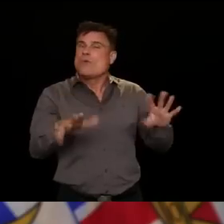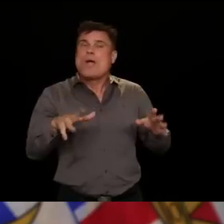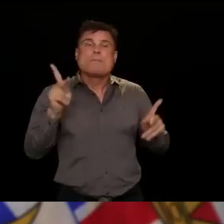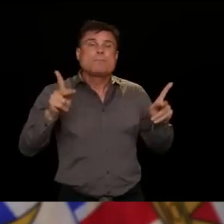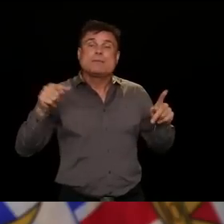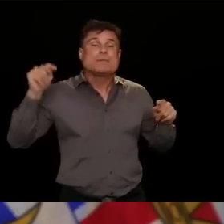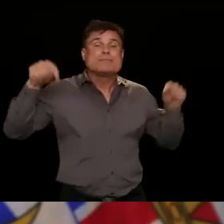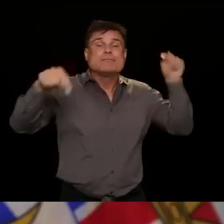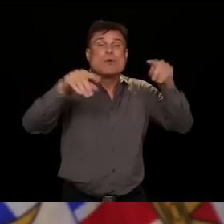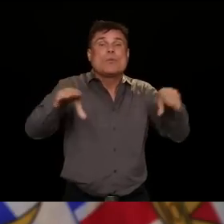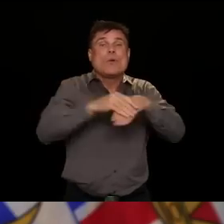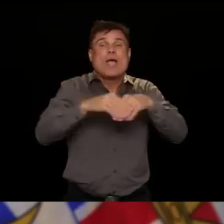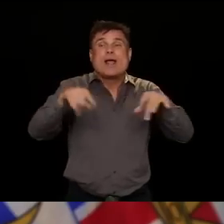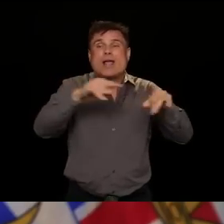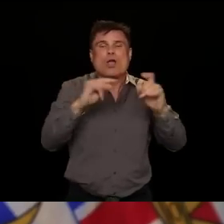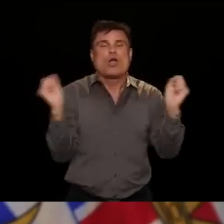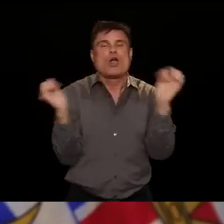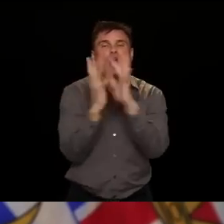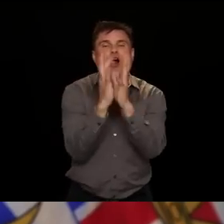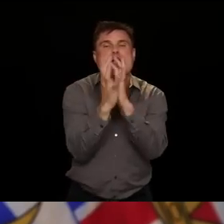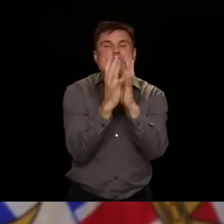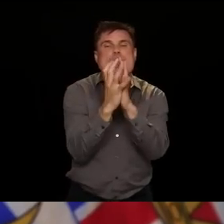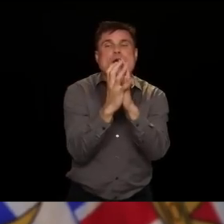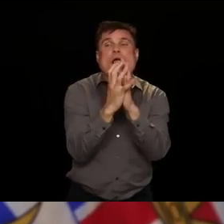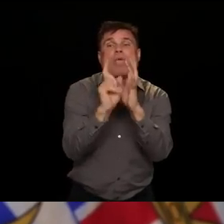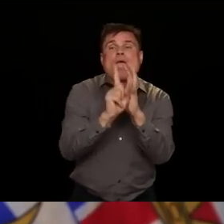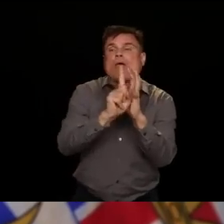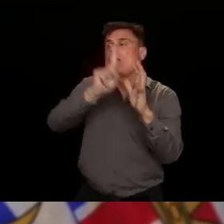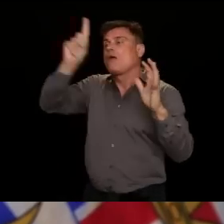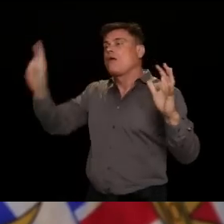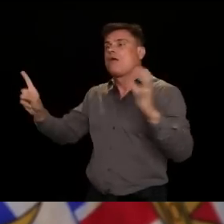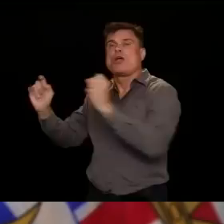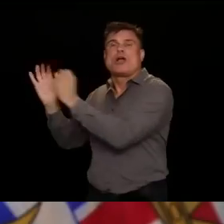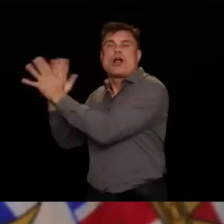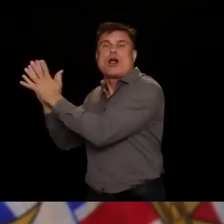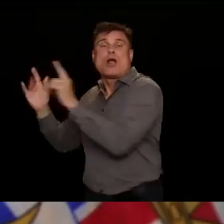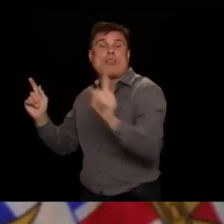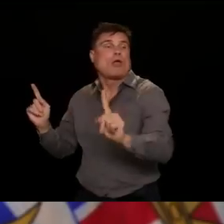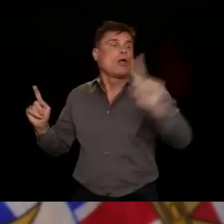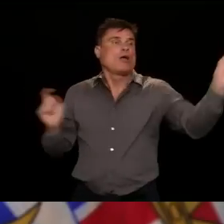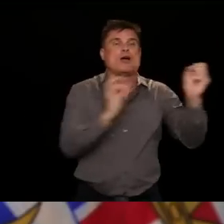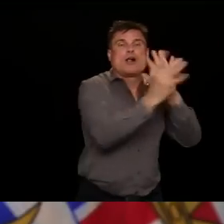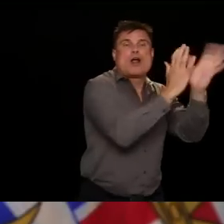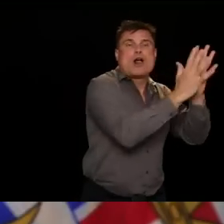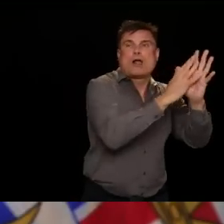With 50 people we know most of those people, we can find them quickly. It is partly not giving would for the fire